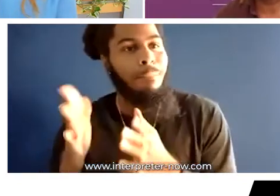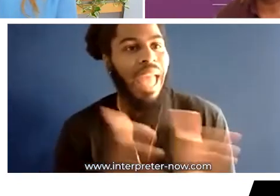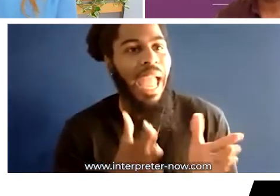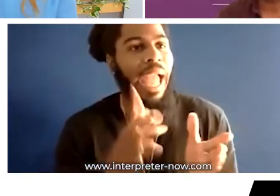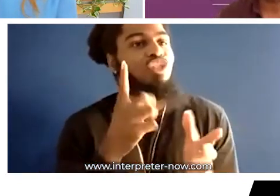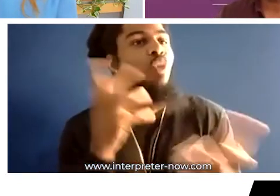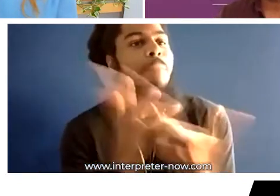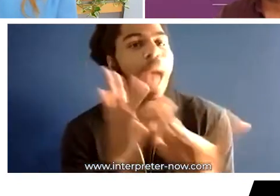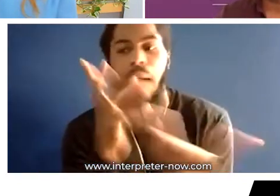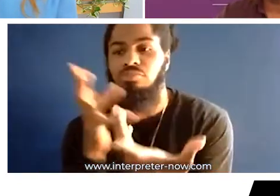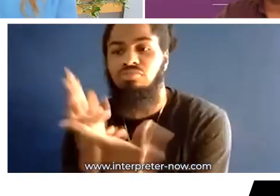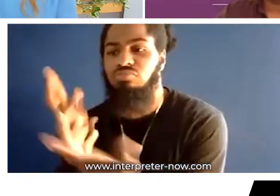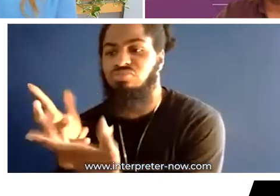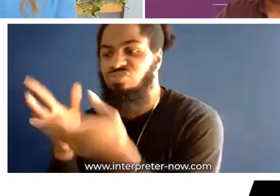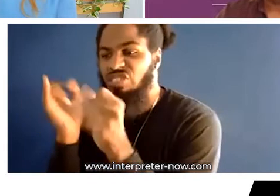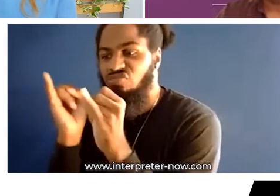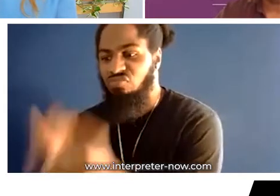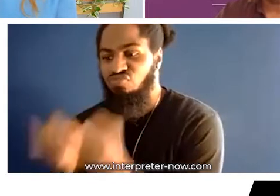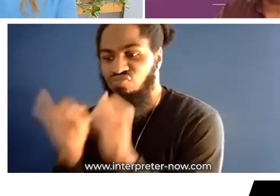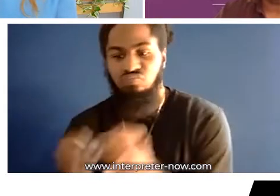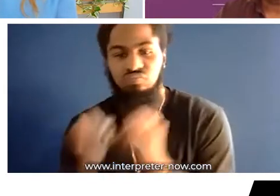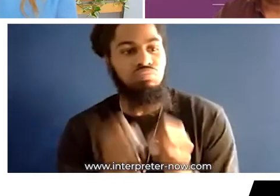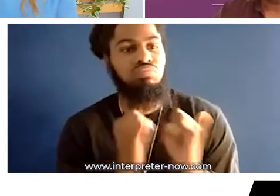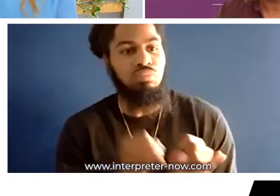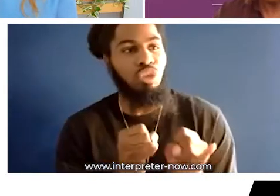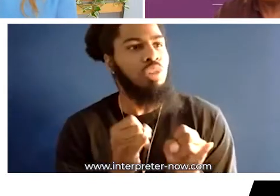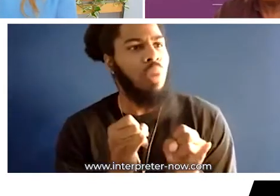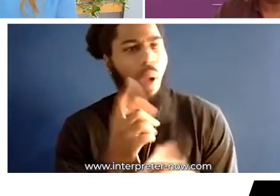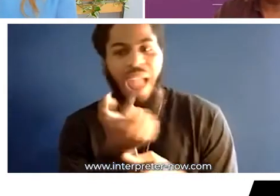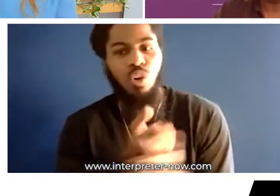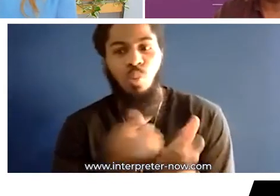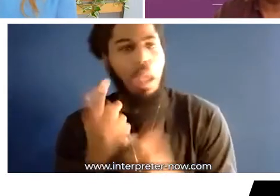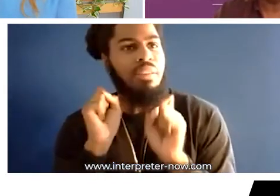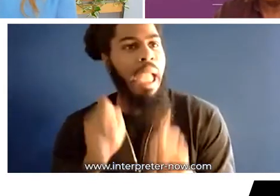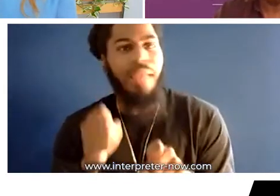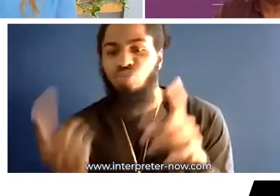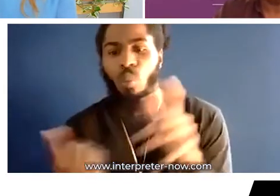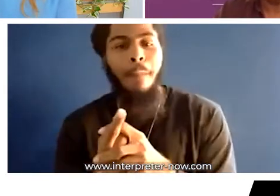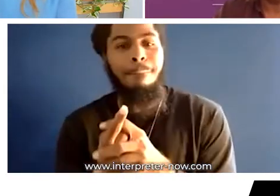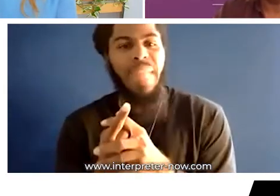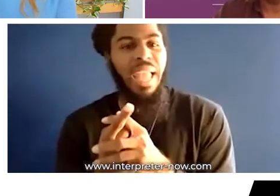has an opportunity to really show up at their best. Sometimes this requires designing new ways.